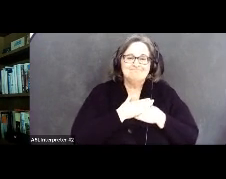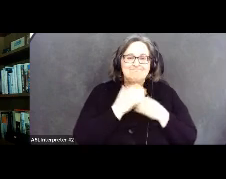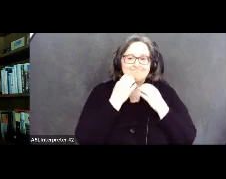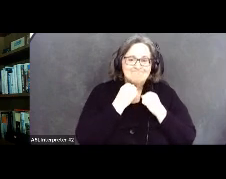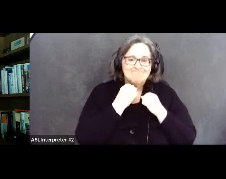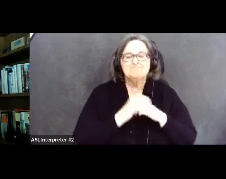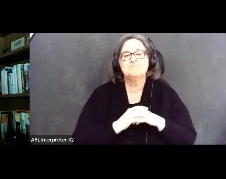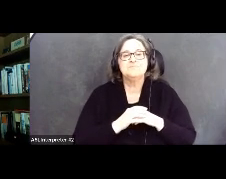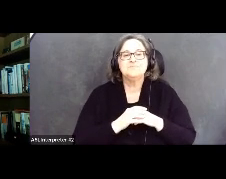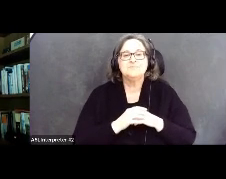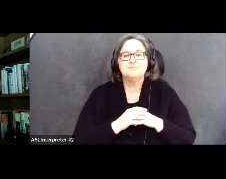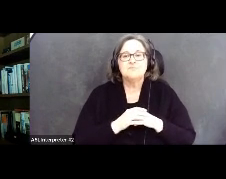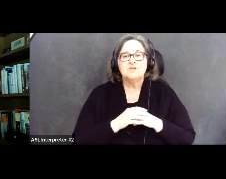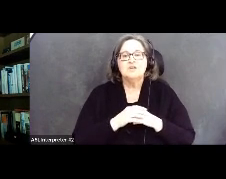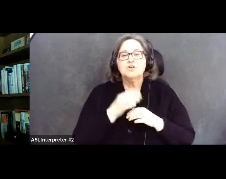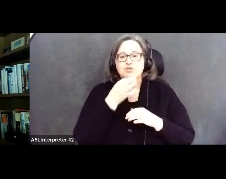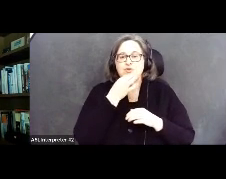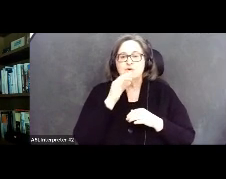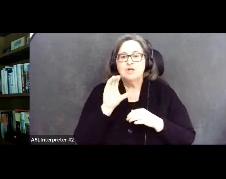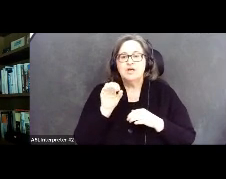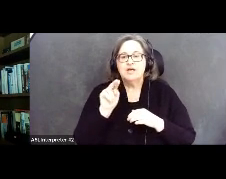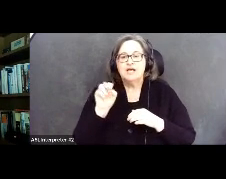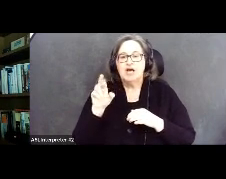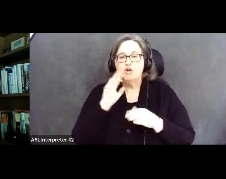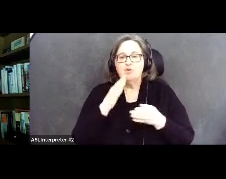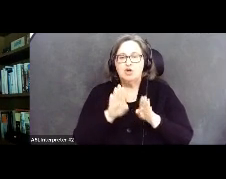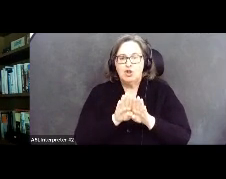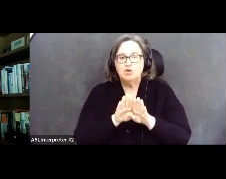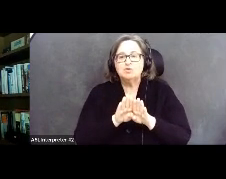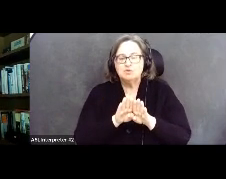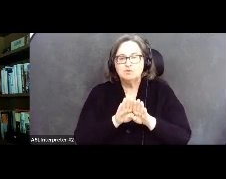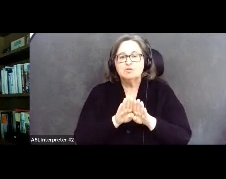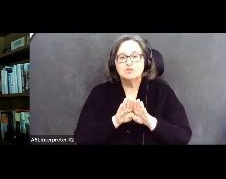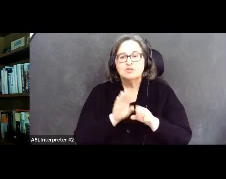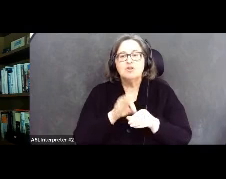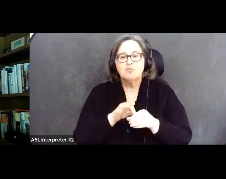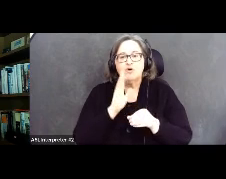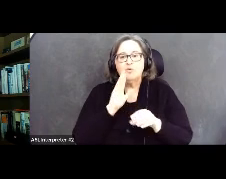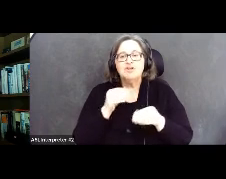seconds, Connor will close the poll. But we'll give you a few seconds to respond.